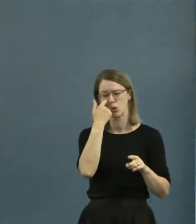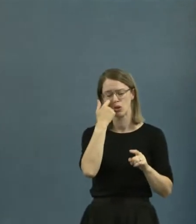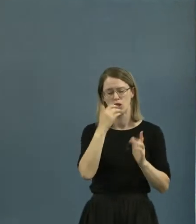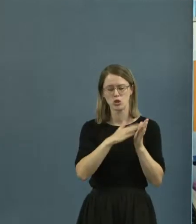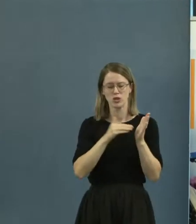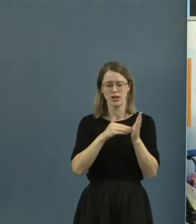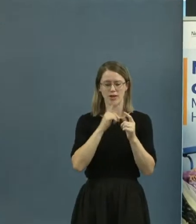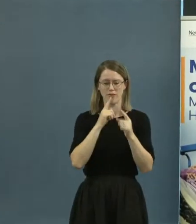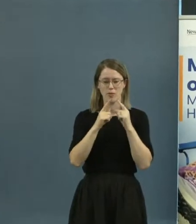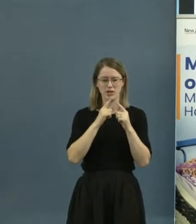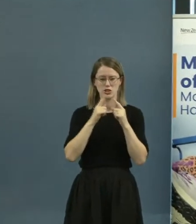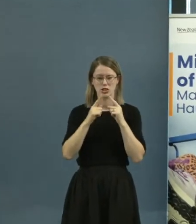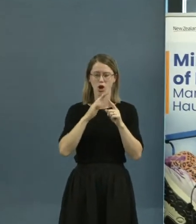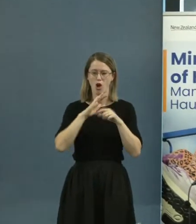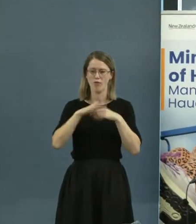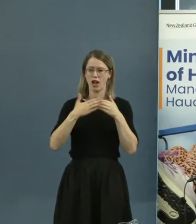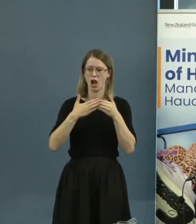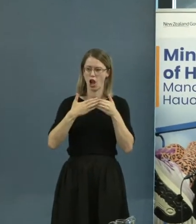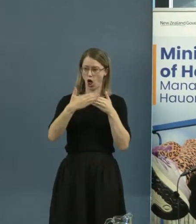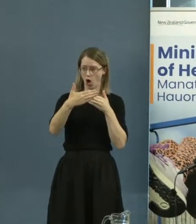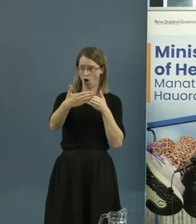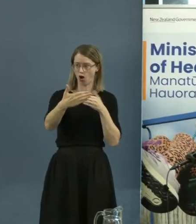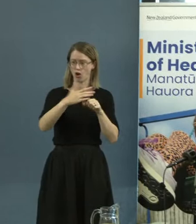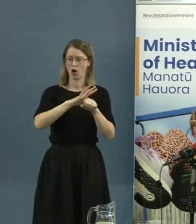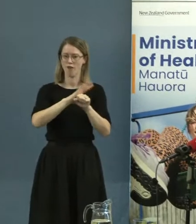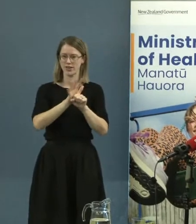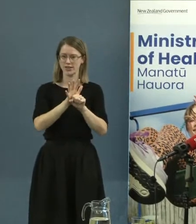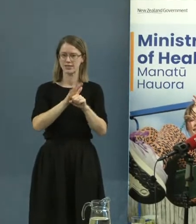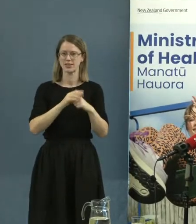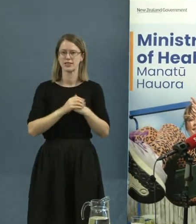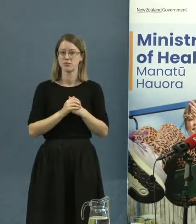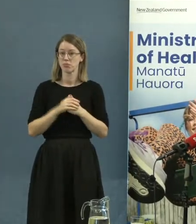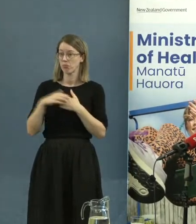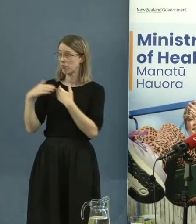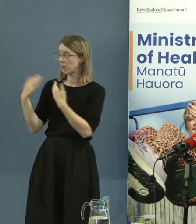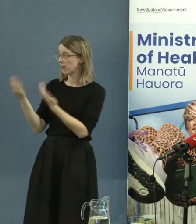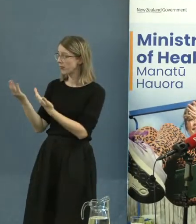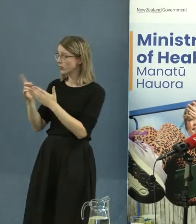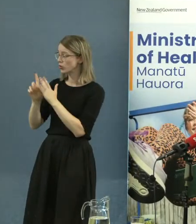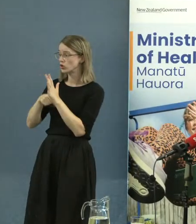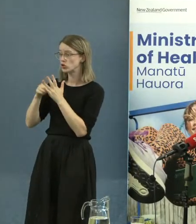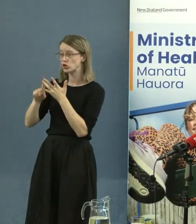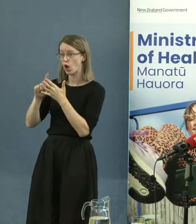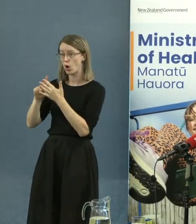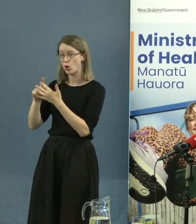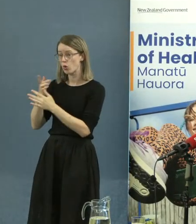more New Zealand information